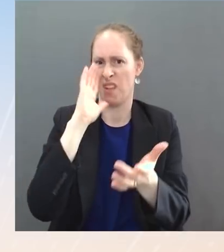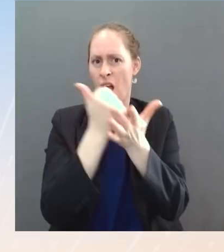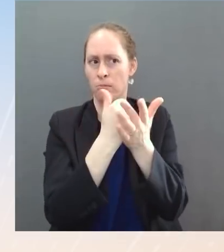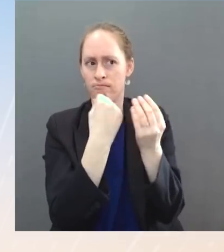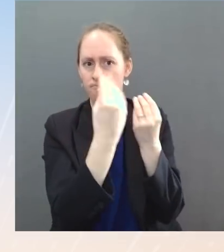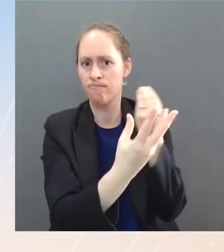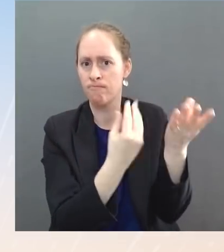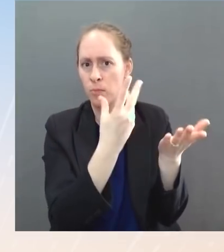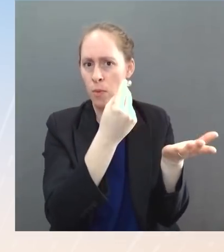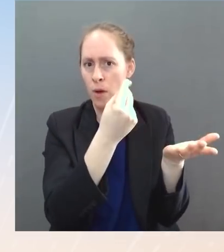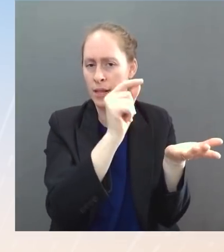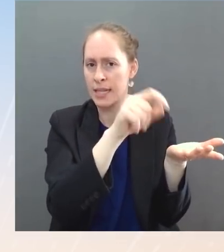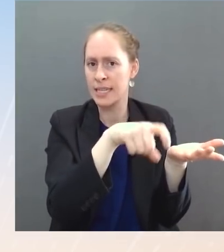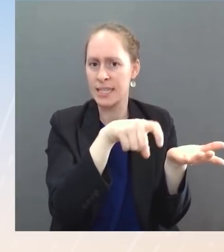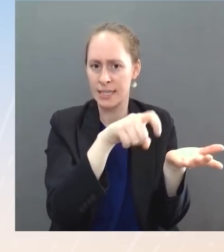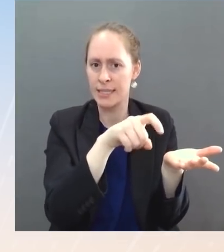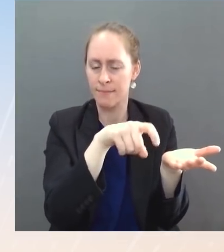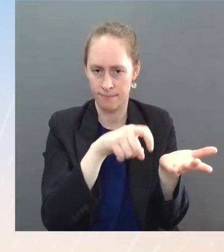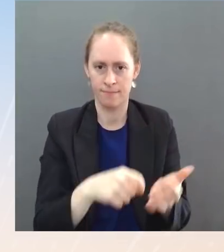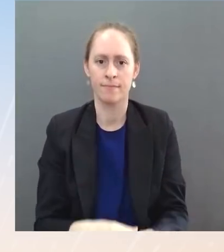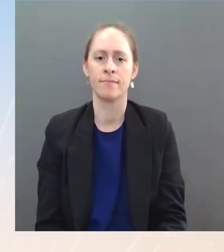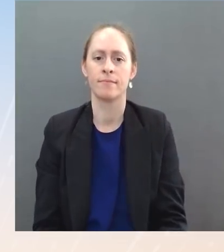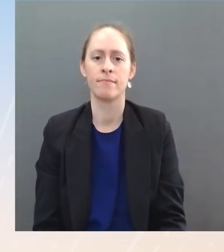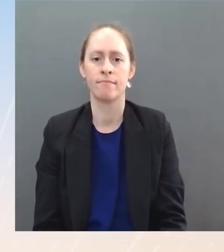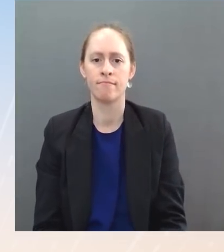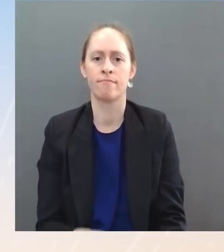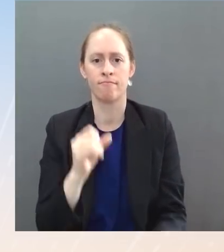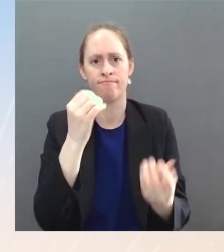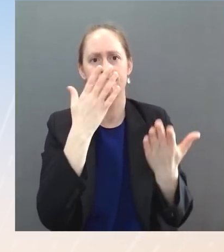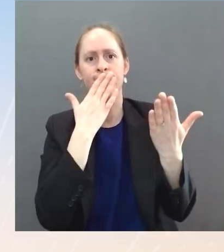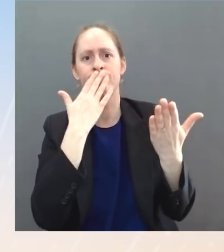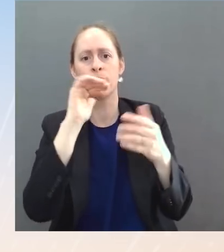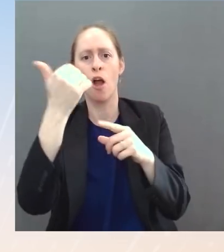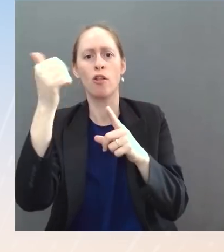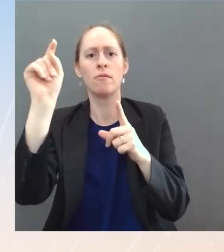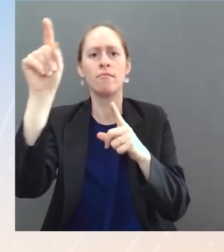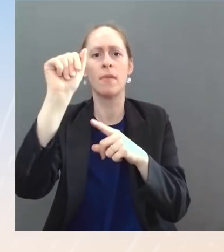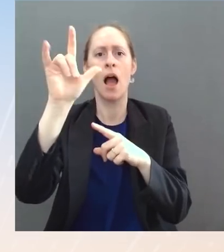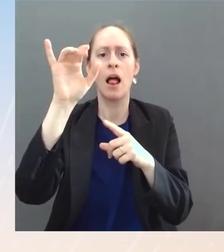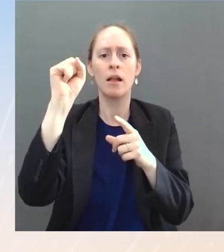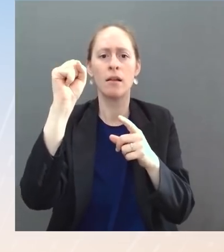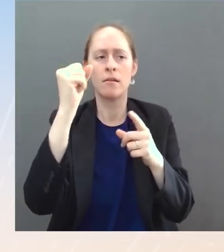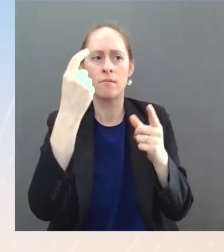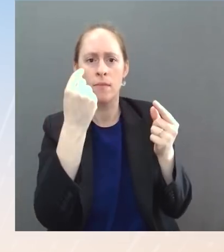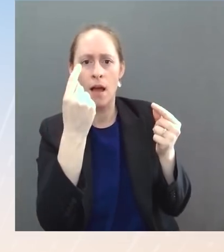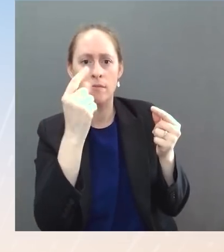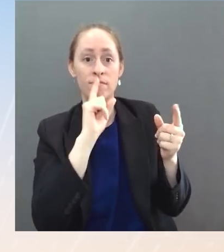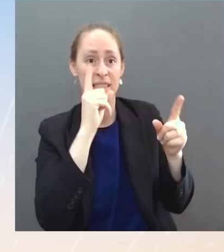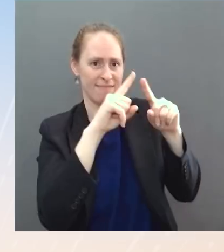we are successfully responding to Ukraine's requests. We expect additional new capabilities